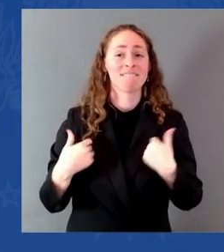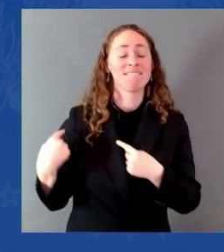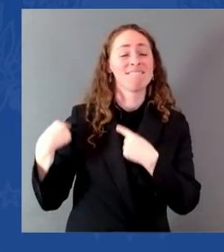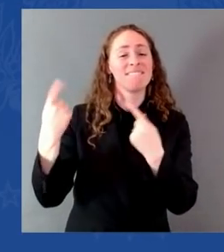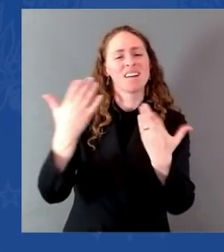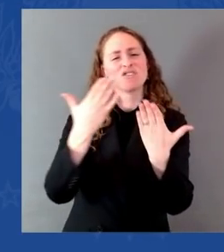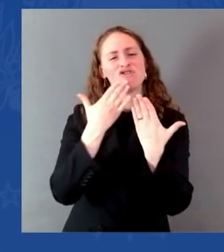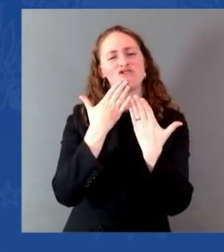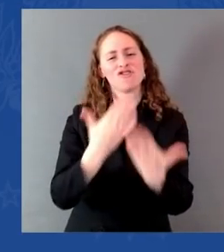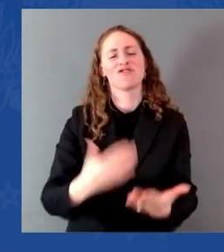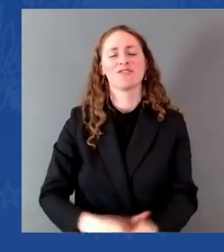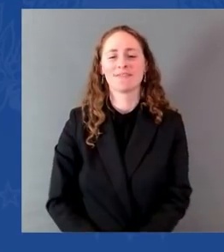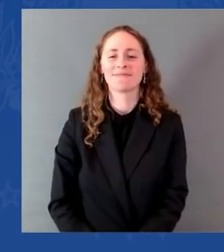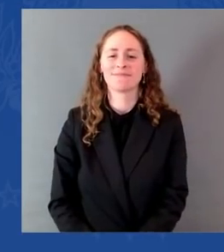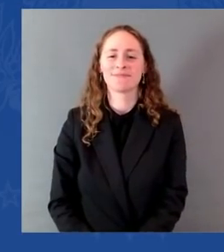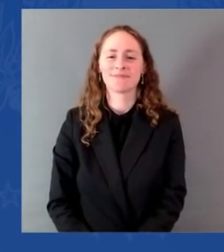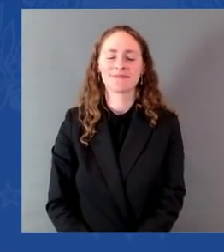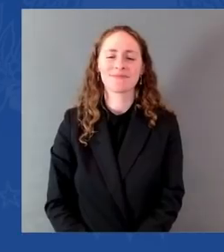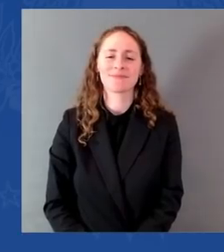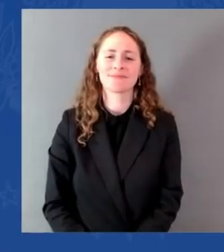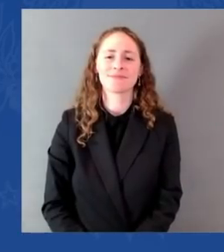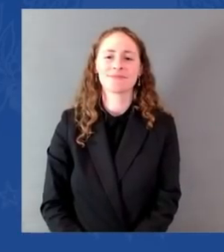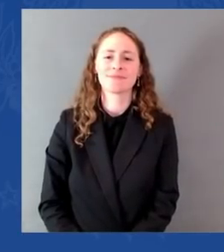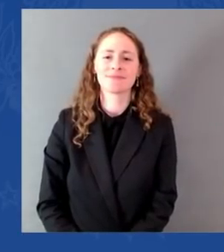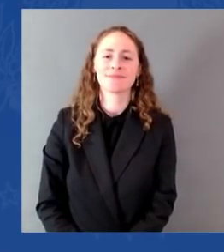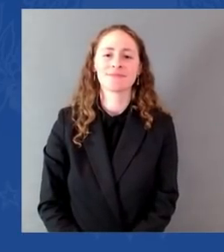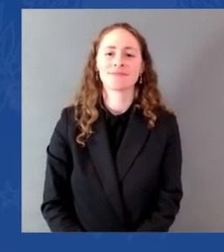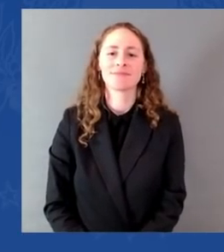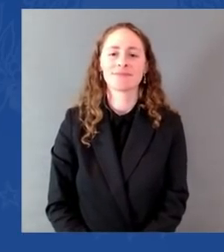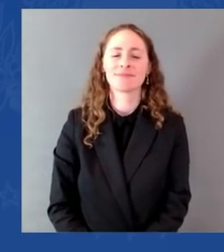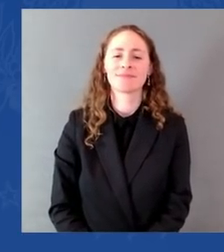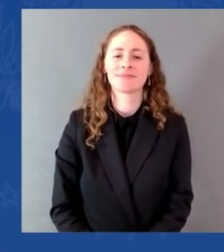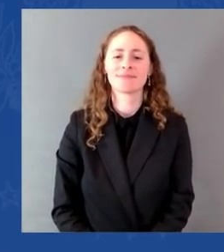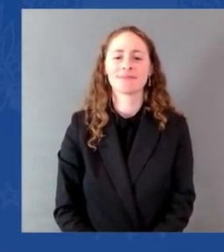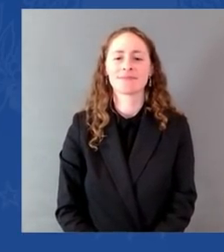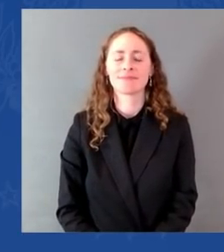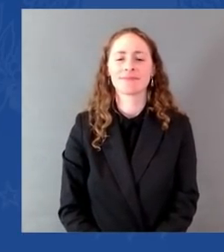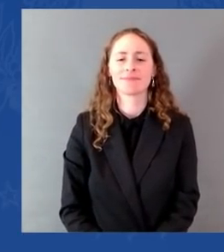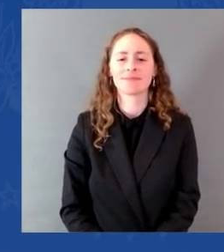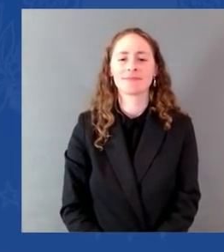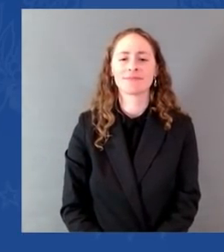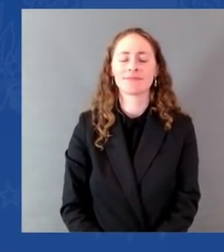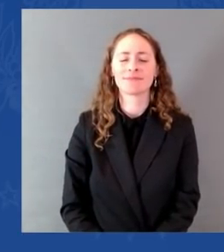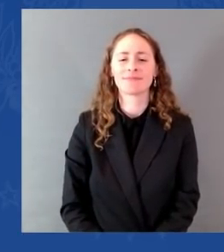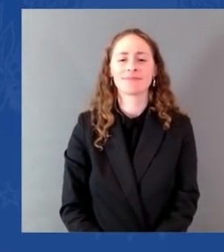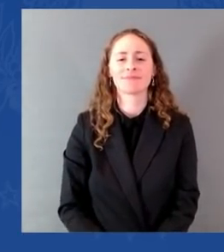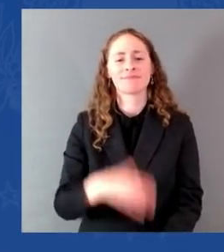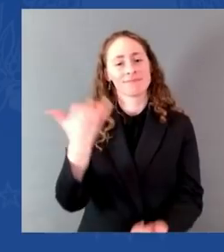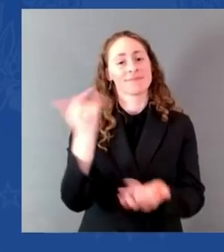And being here this week reminds me of another great American giant or, rather, an American monarch: